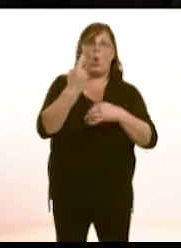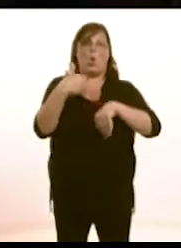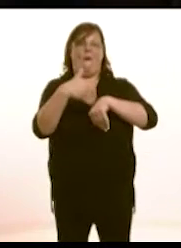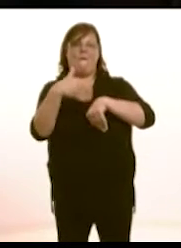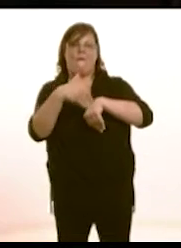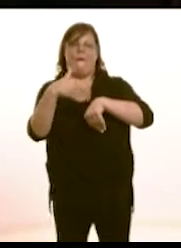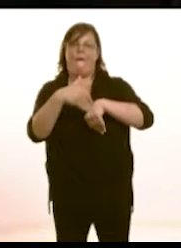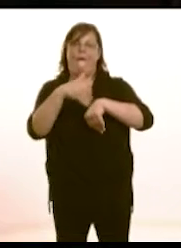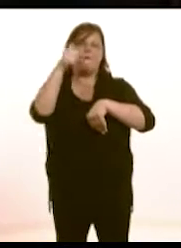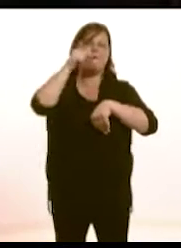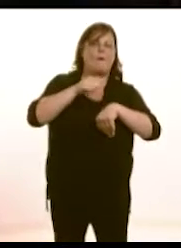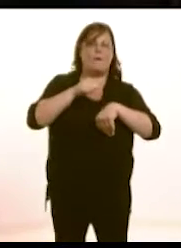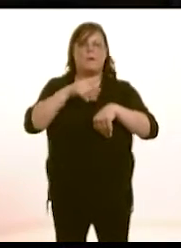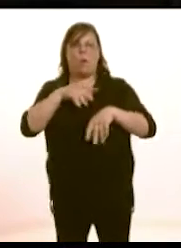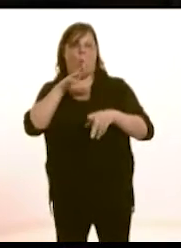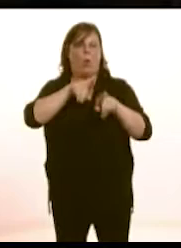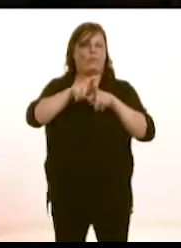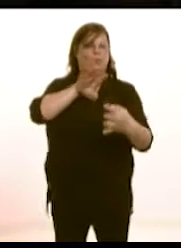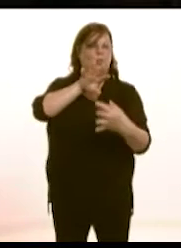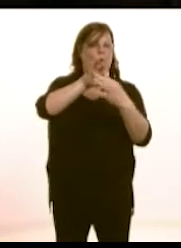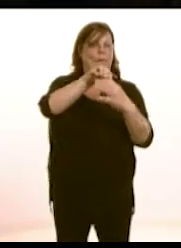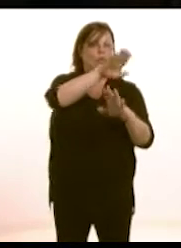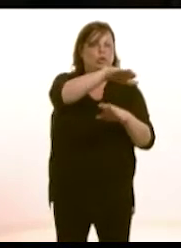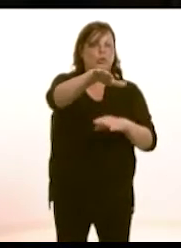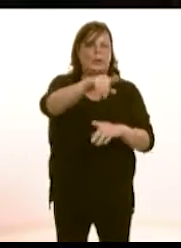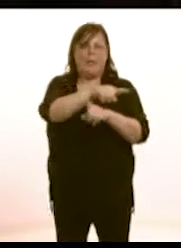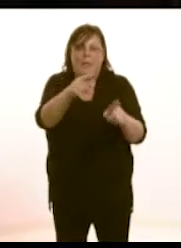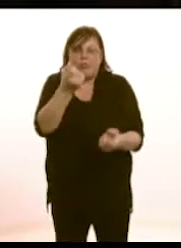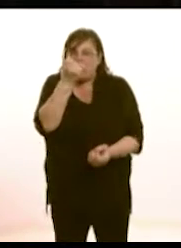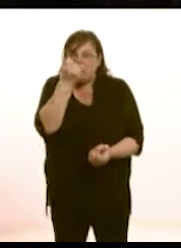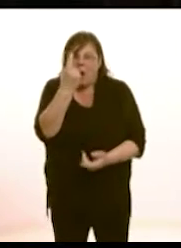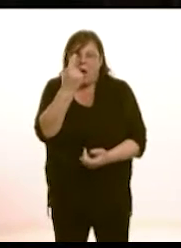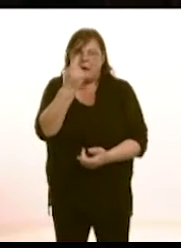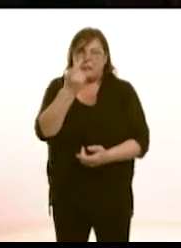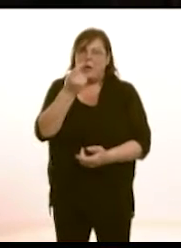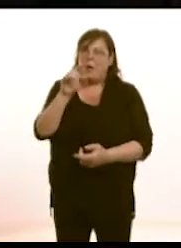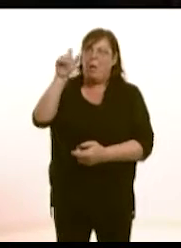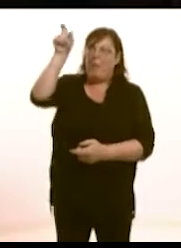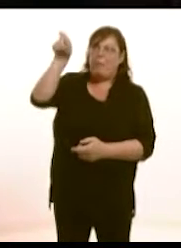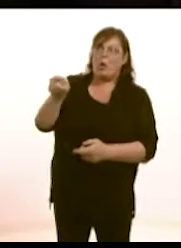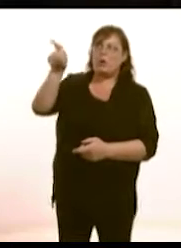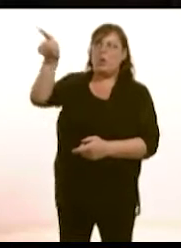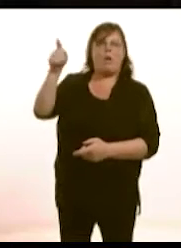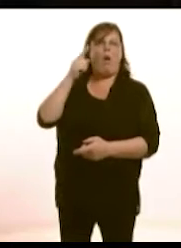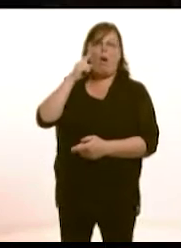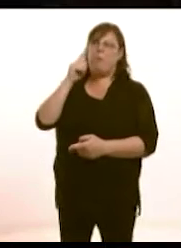who are unaware of the sinister intentions that may lie behind a seemingly innocent exchange.